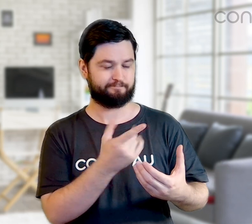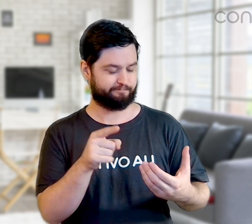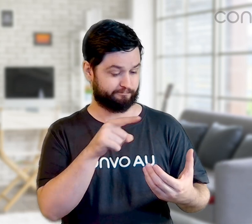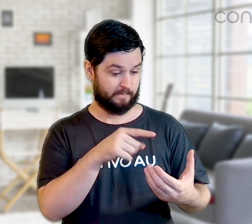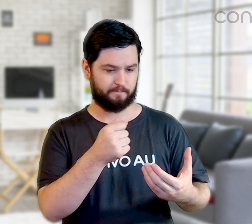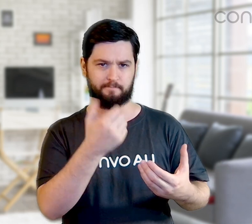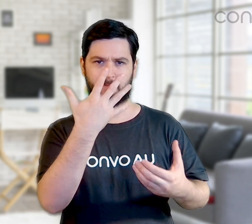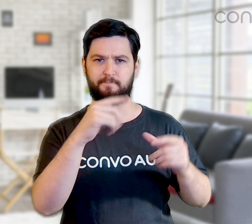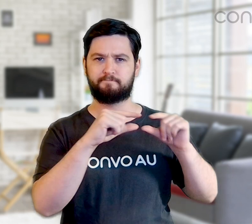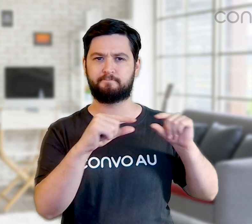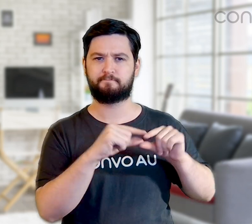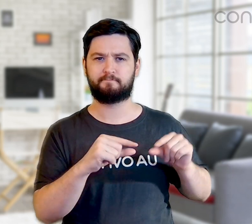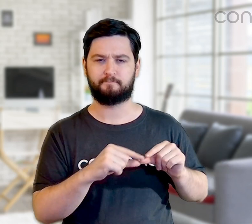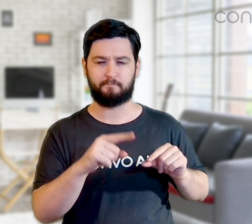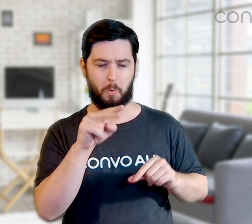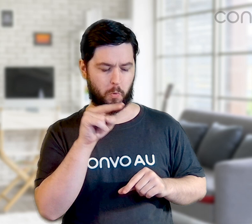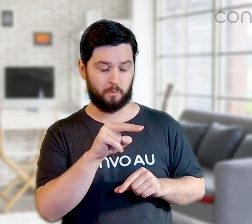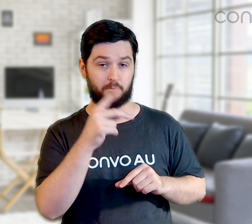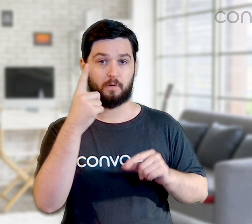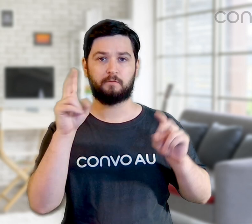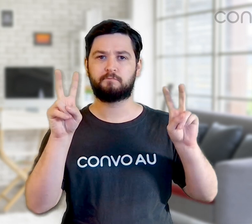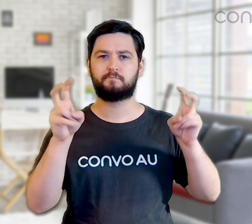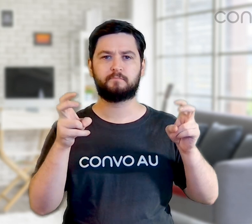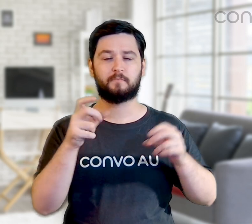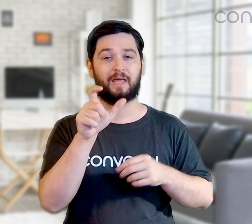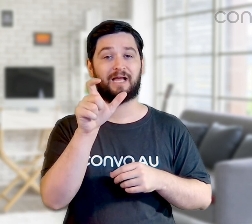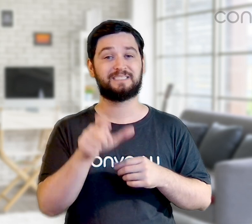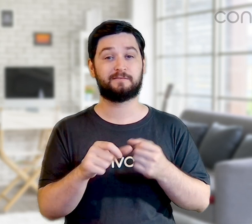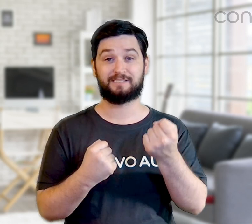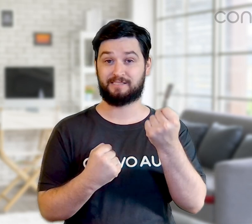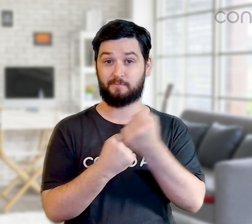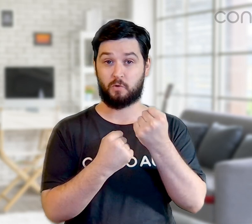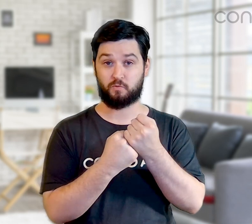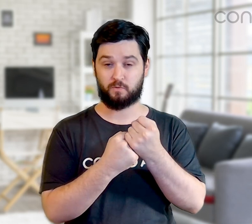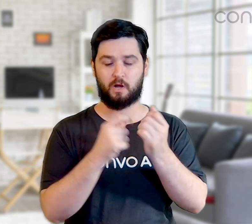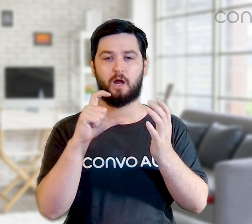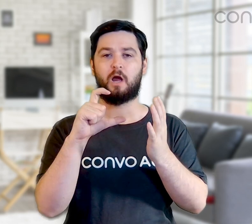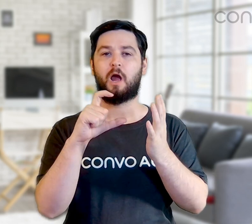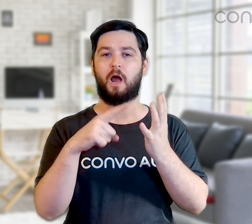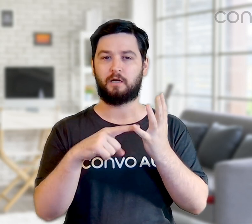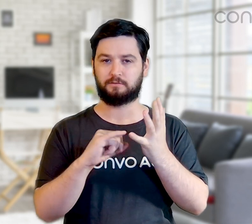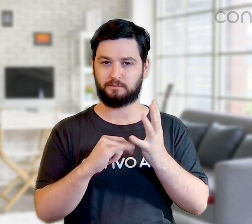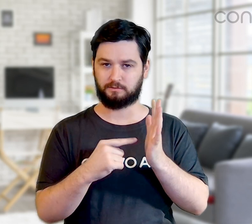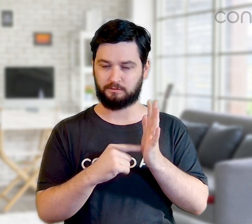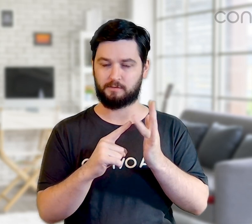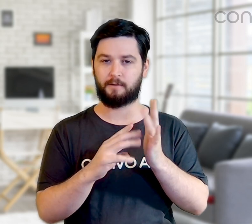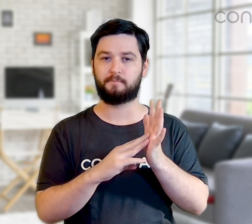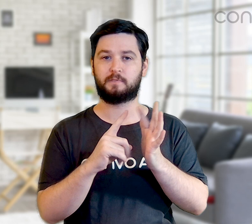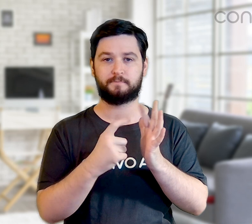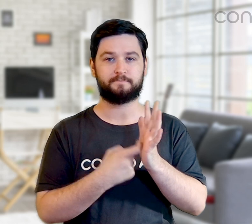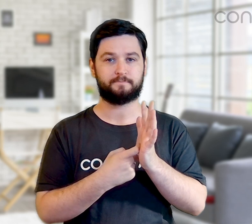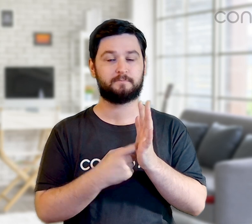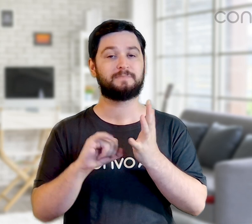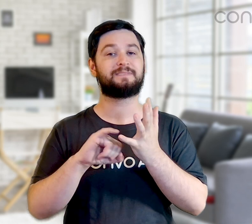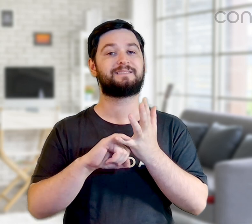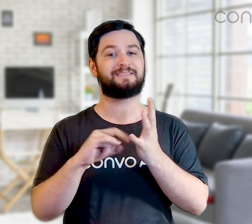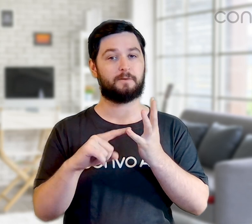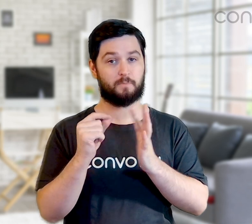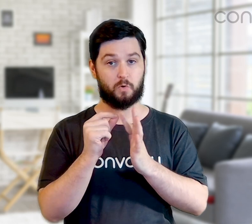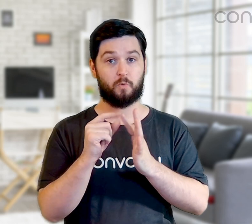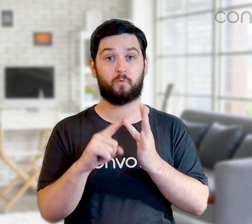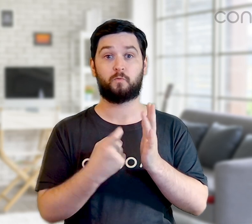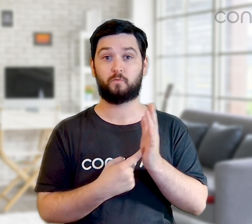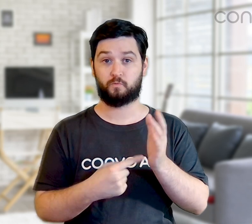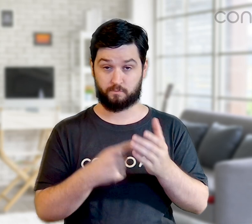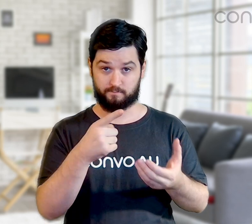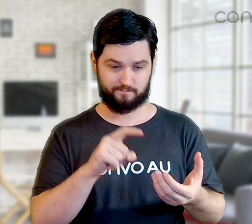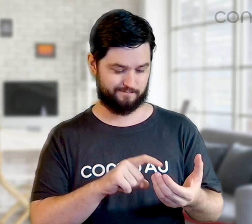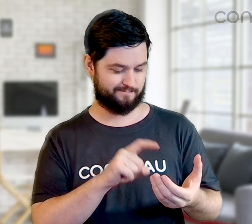opening ‘Customer Support’